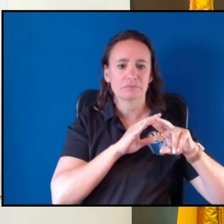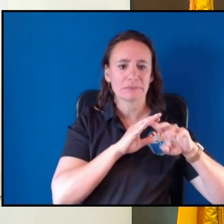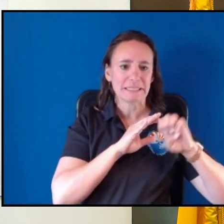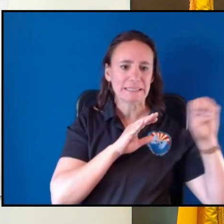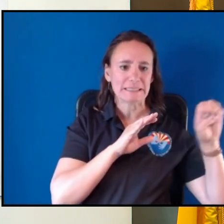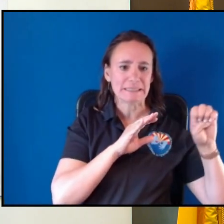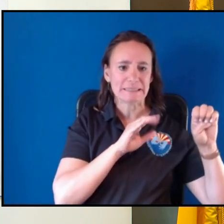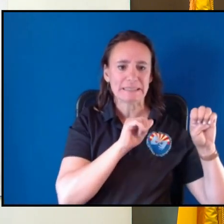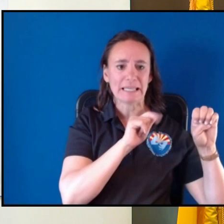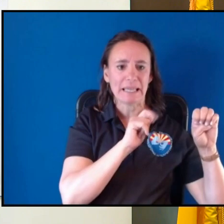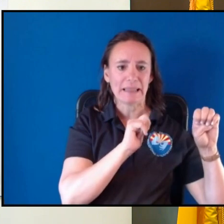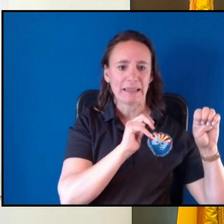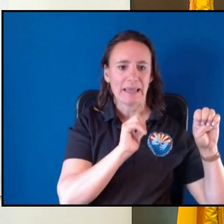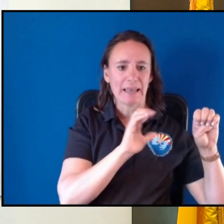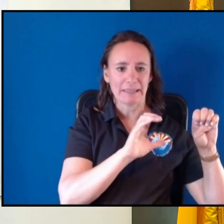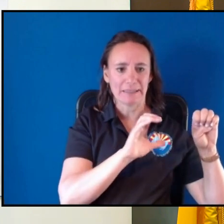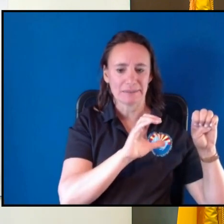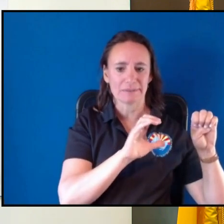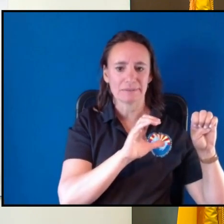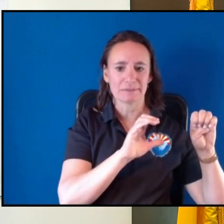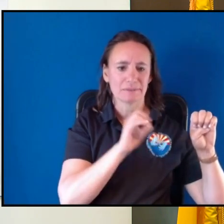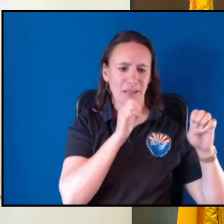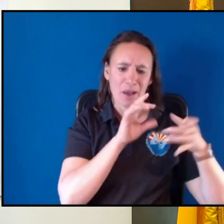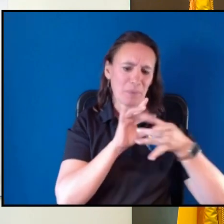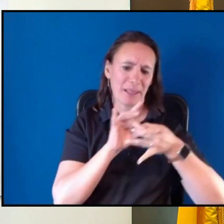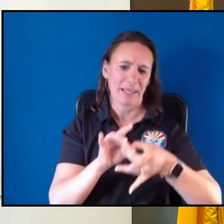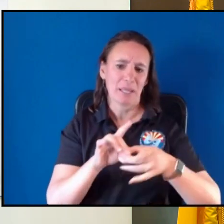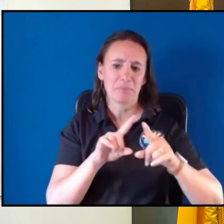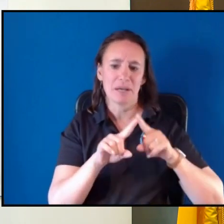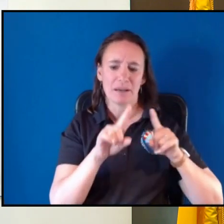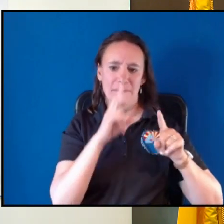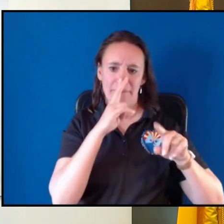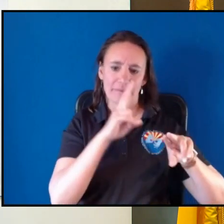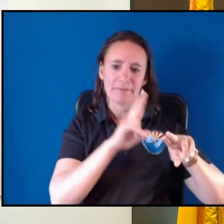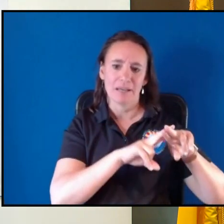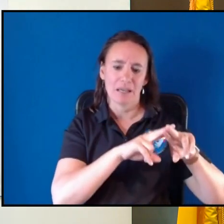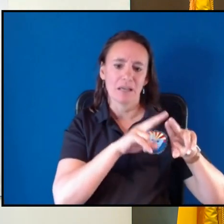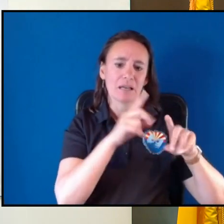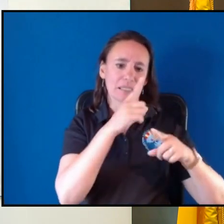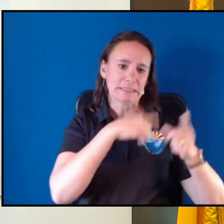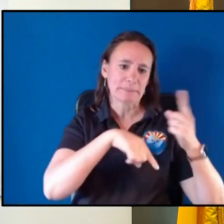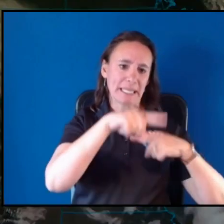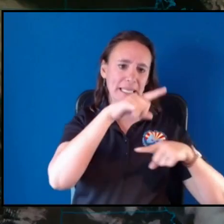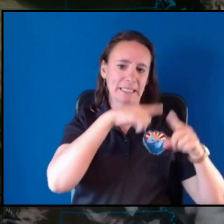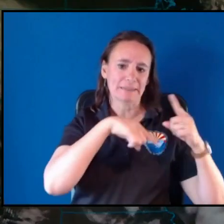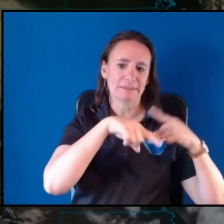This spin right here, that's what we call cyclonic. It's counterclockwise. That's the old tropical storm